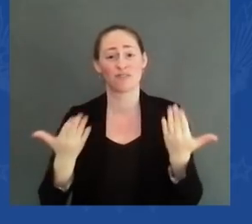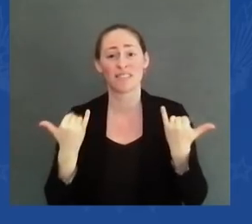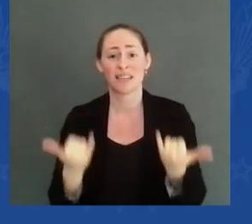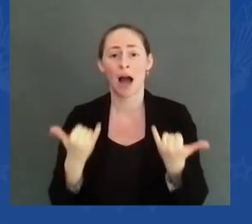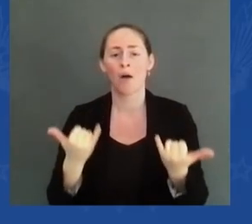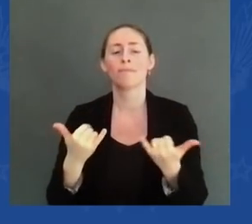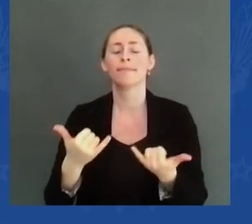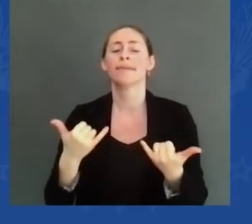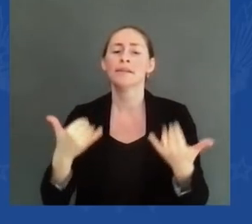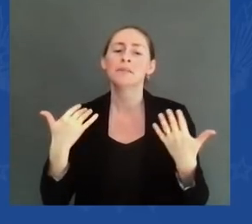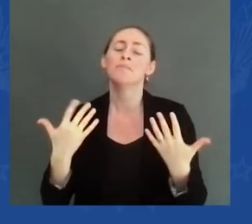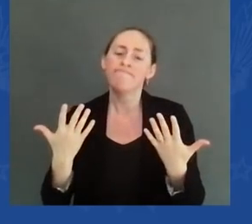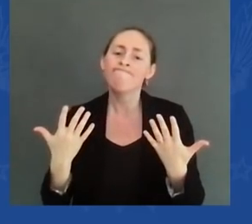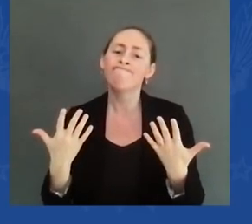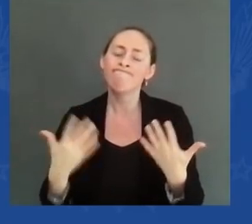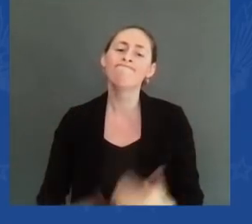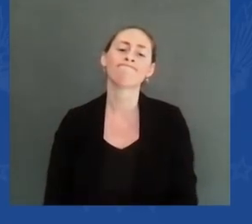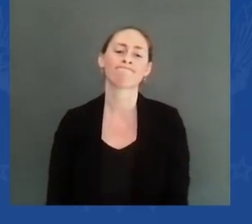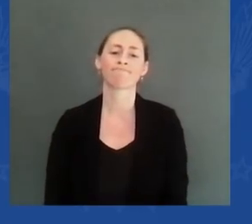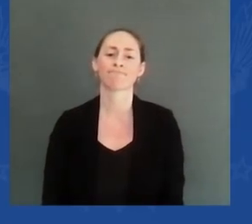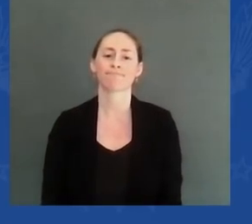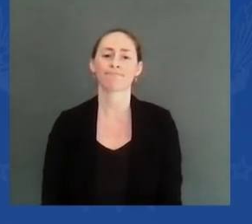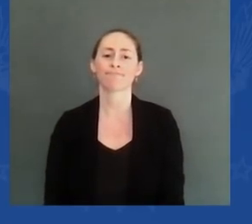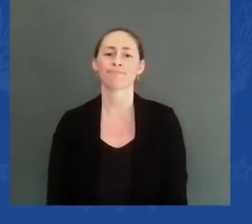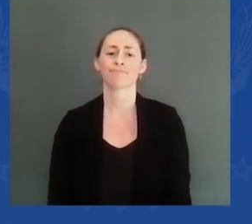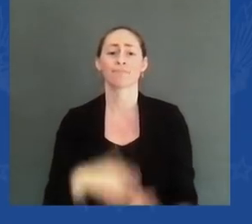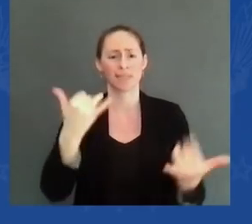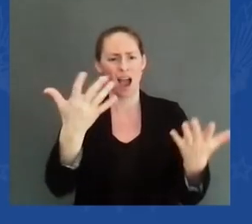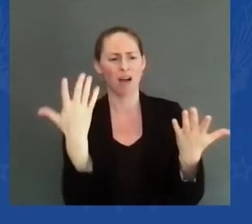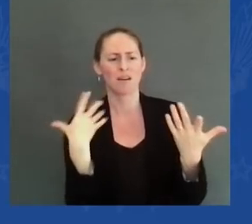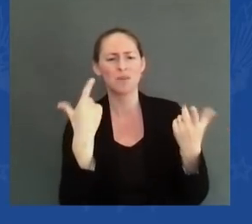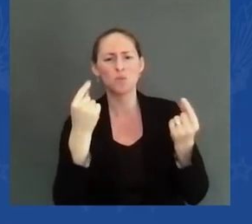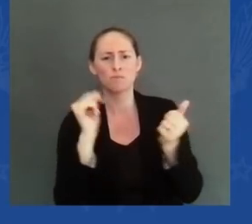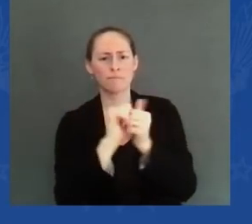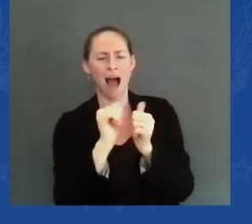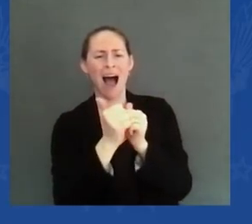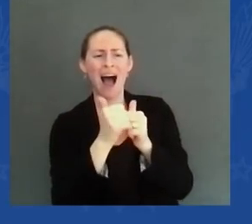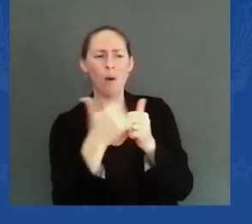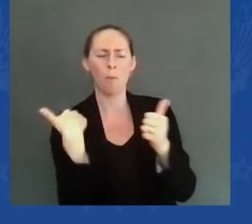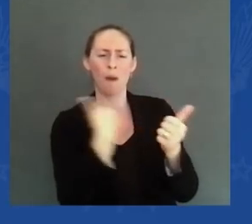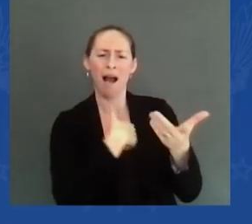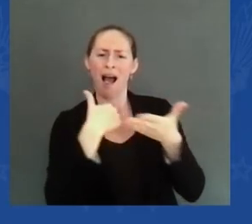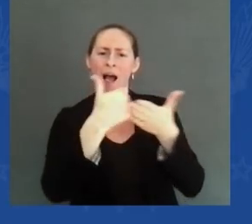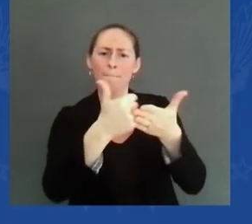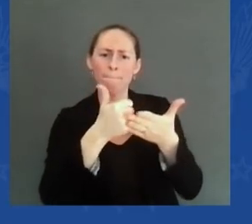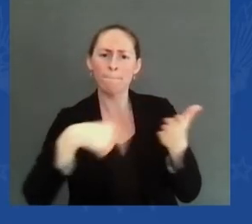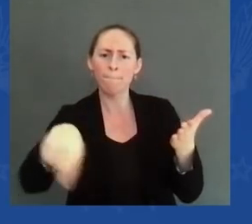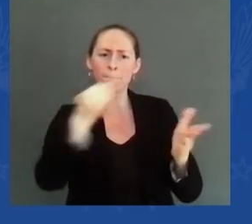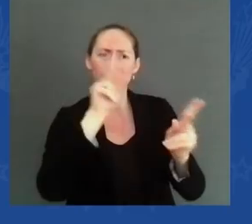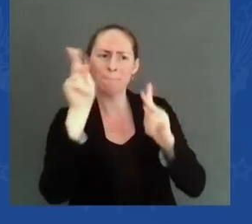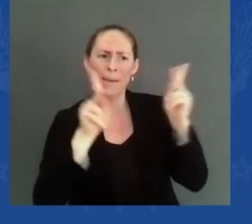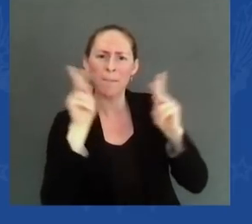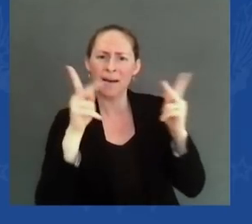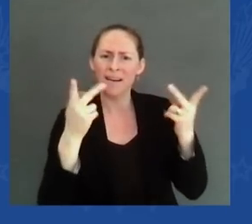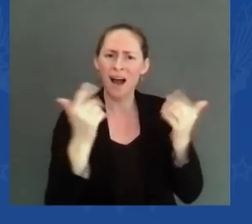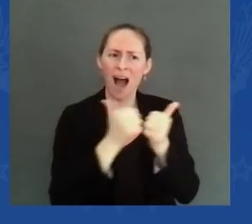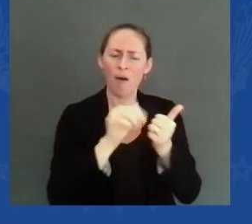And you only have to walk down this street as I have many times with our elected officials who care so deeply about the people who live here and throughout Queens